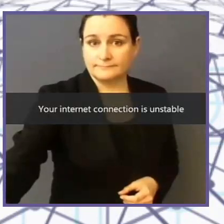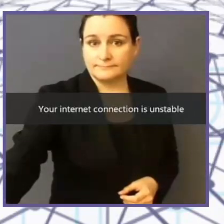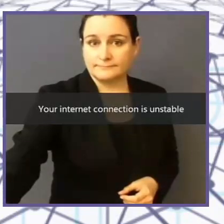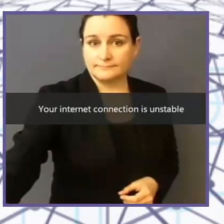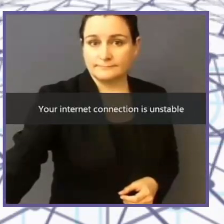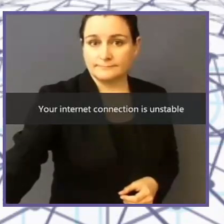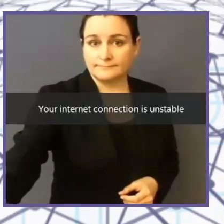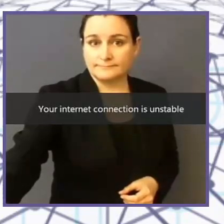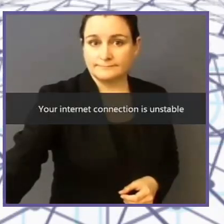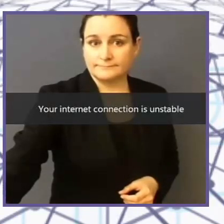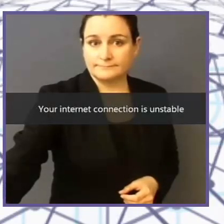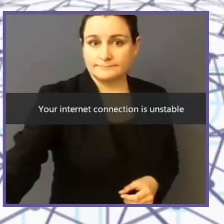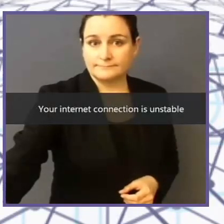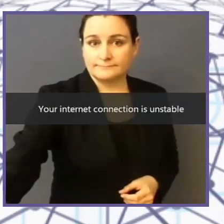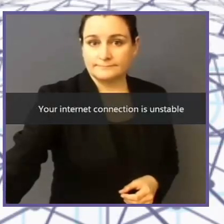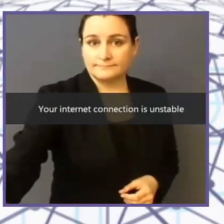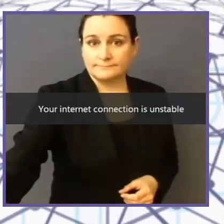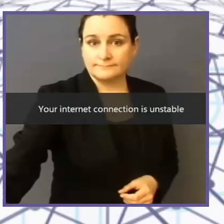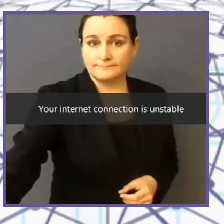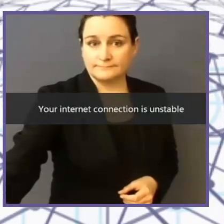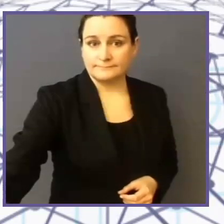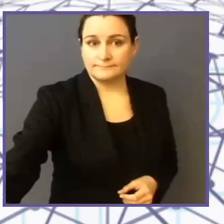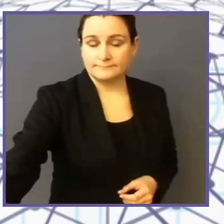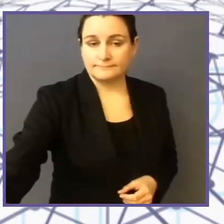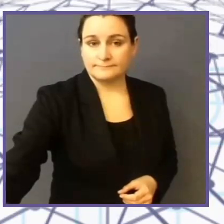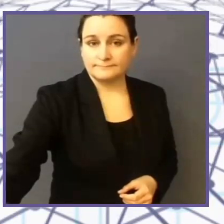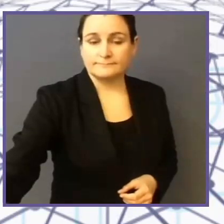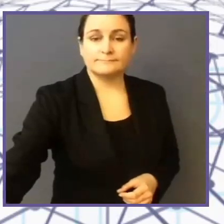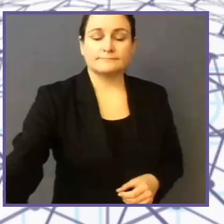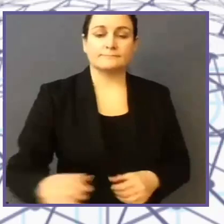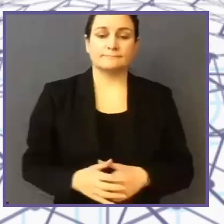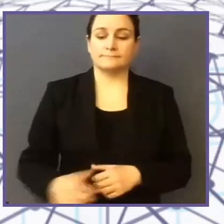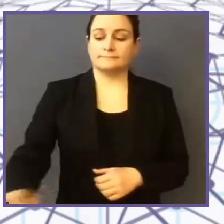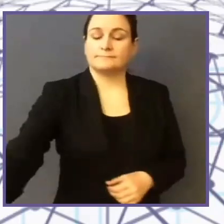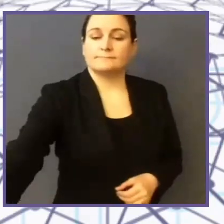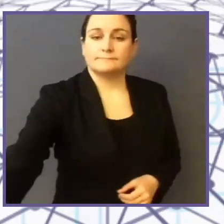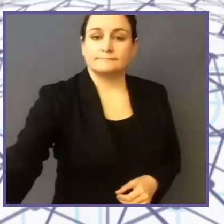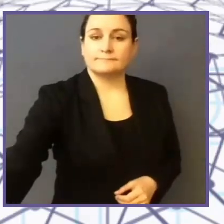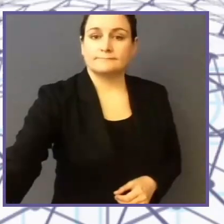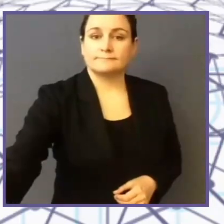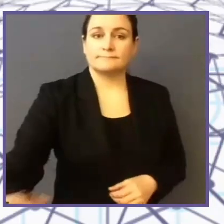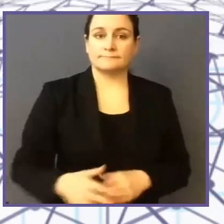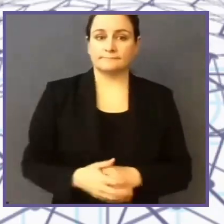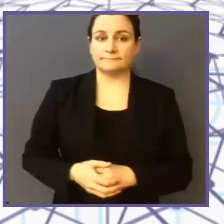The knowledge gap of OPDs around global advocacy on 80 is concerning and idle.